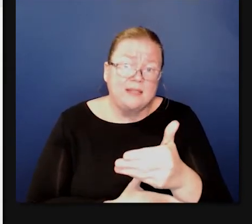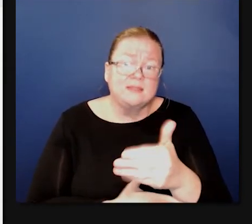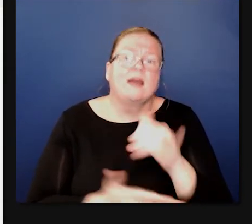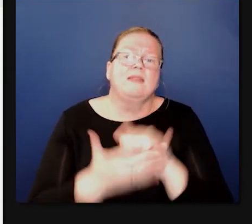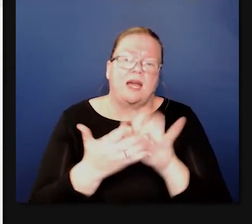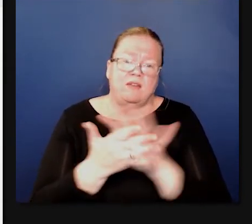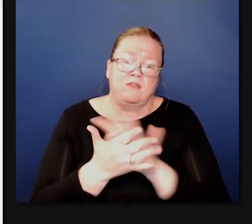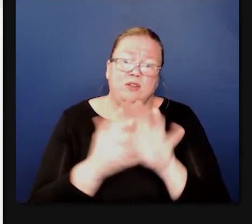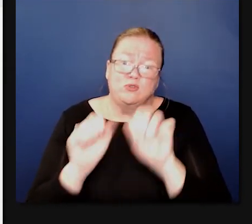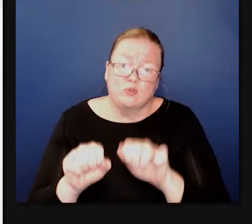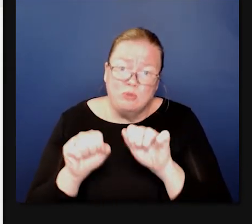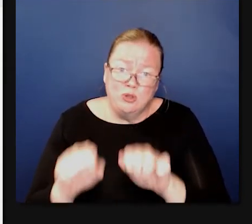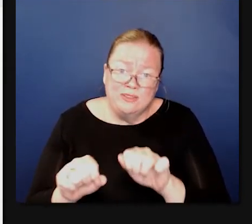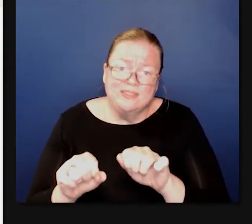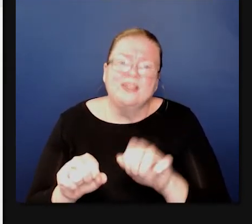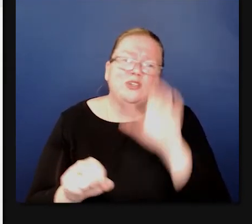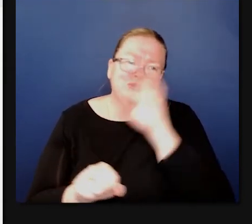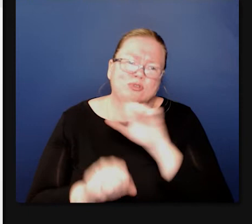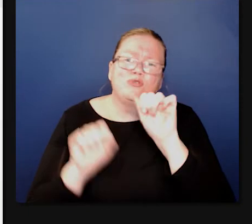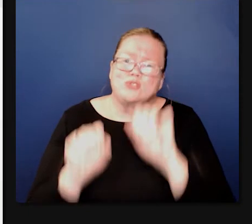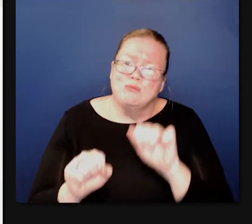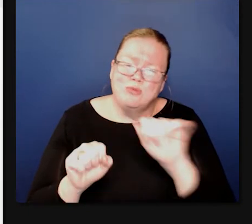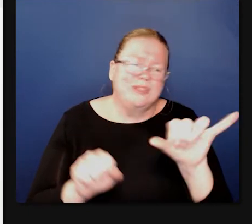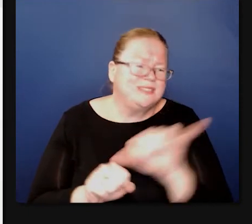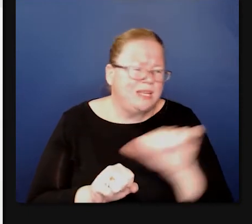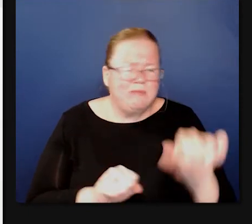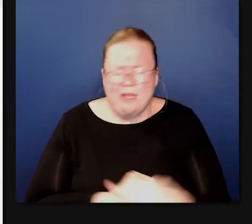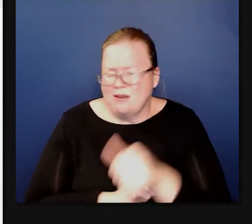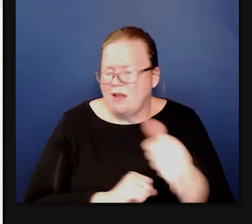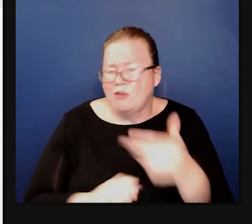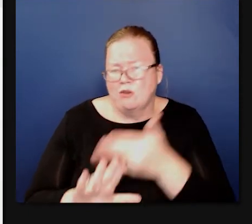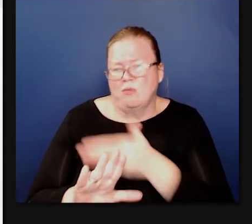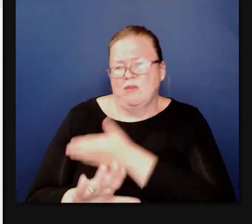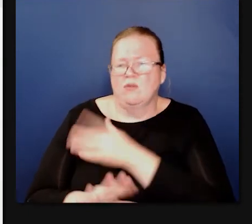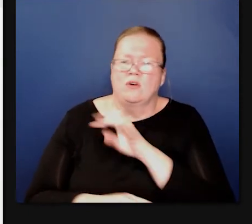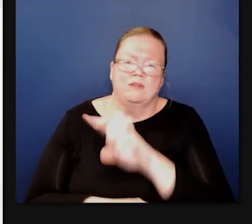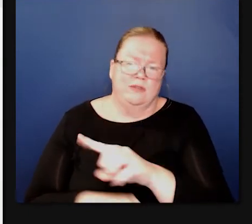which is then filterable and searchable, like any other of those previous fields.